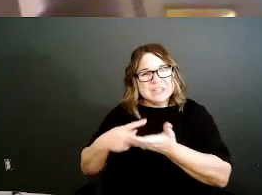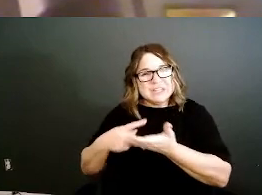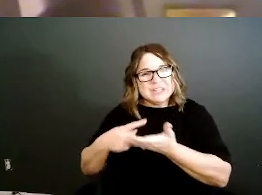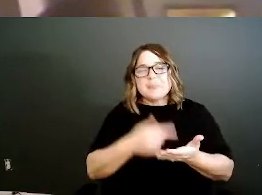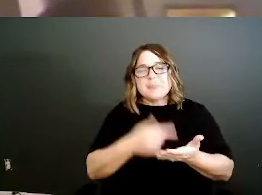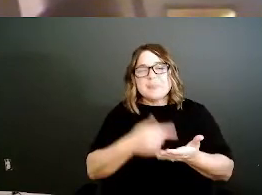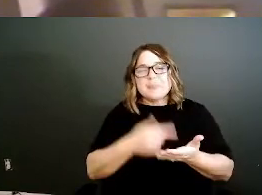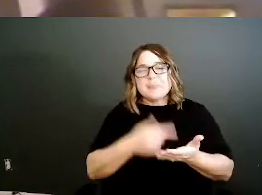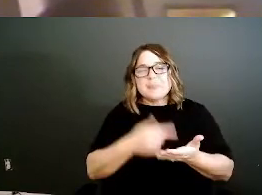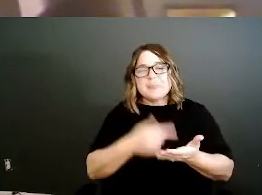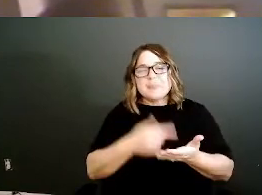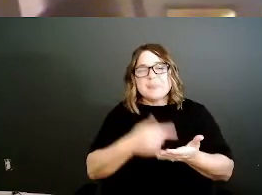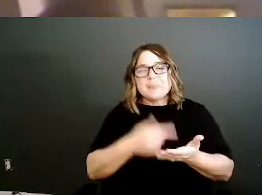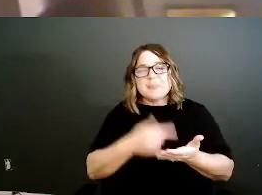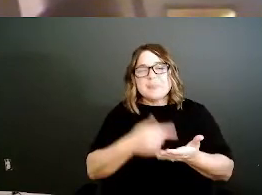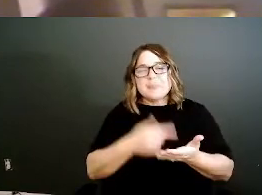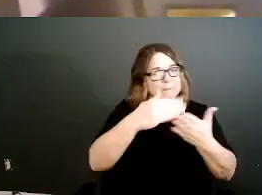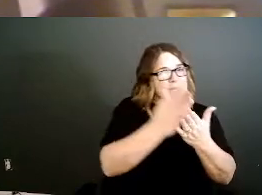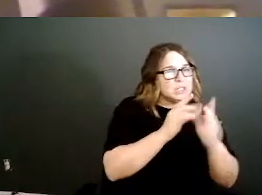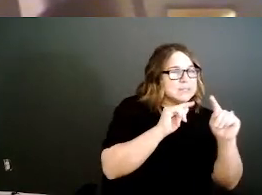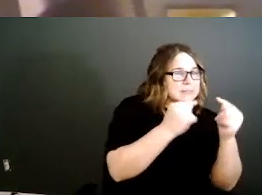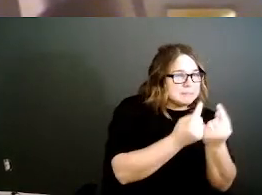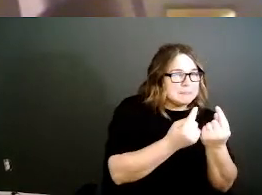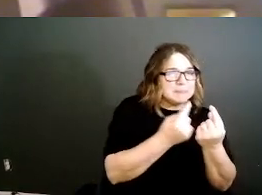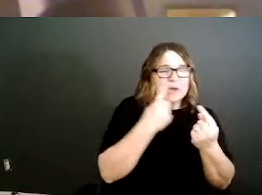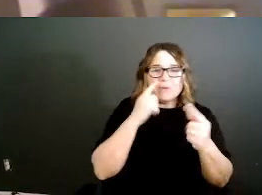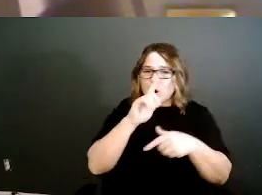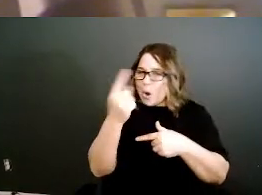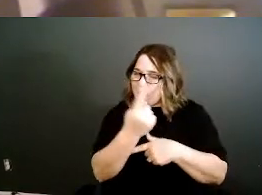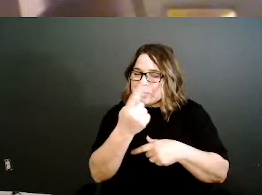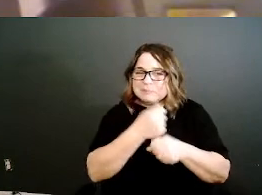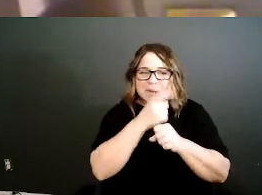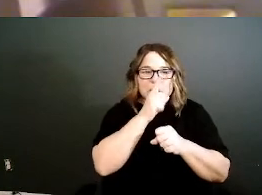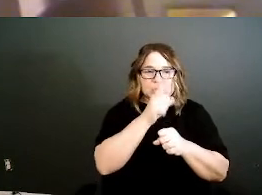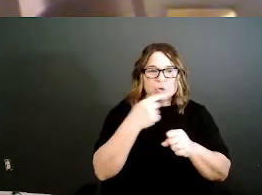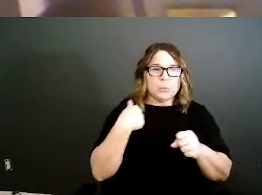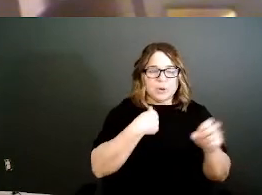INCOHERENT LEGISLATIVE PROCESS DUE TO ALL OF THE COMPETING PRIORITIES AND INTERESTS AND VALUES, WHICH